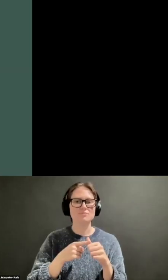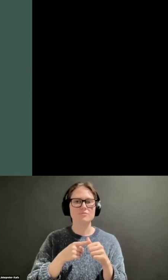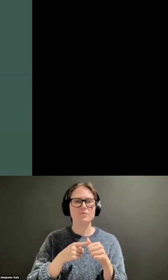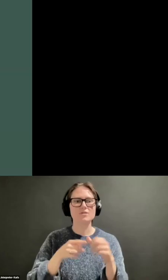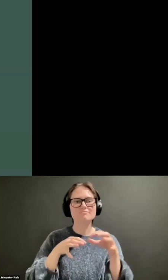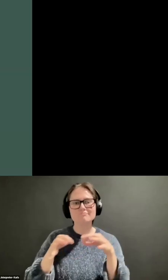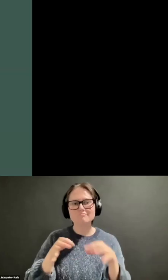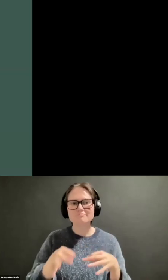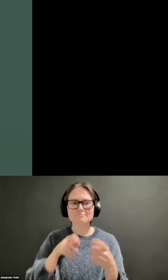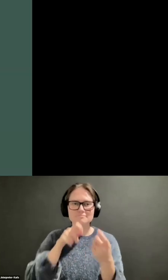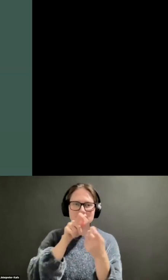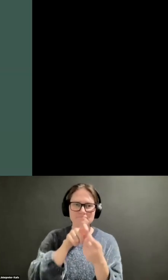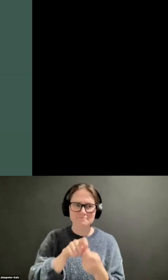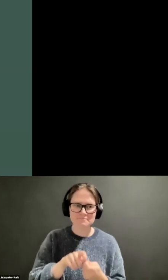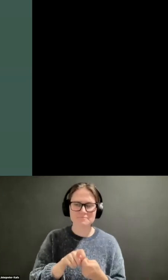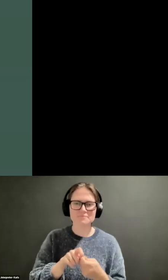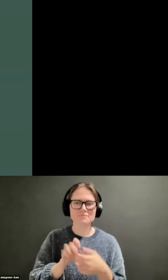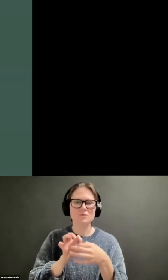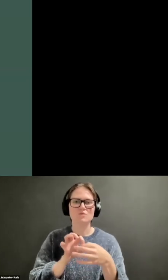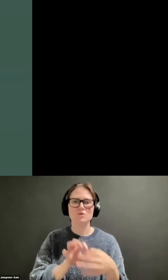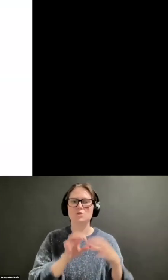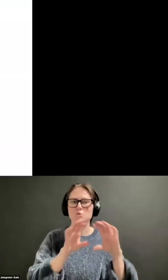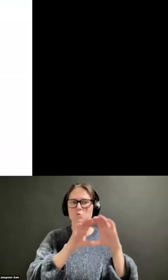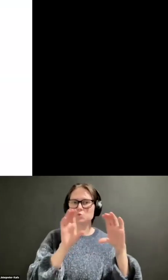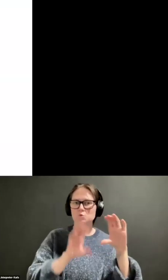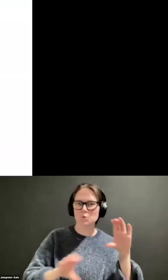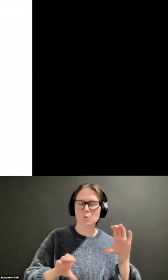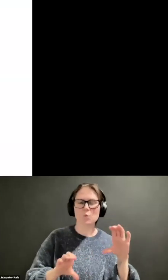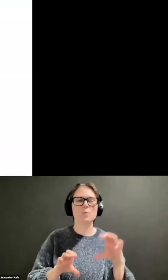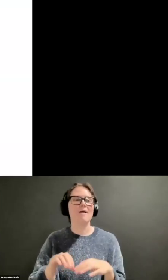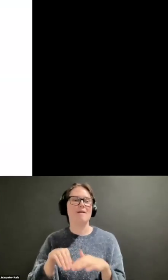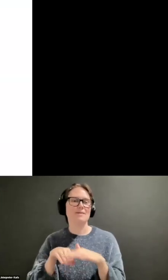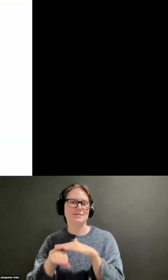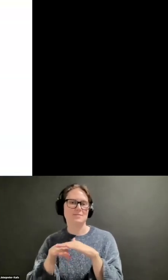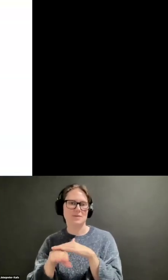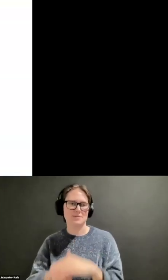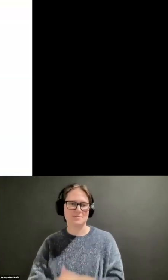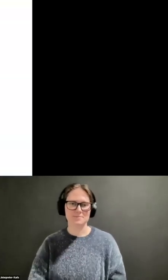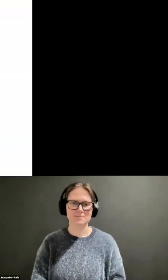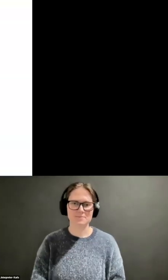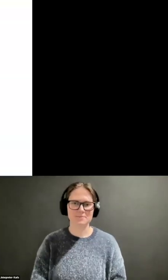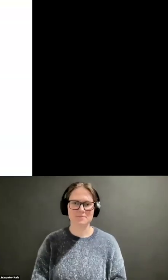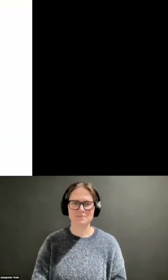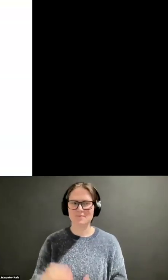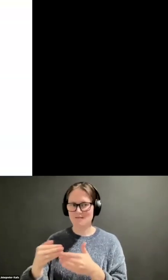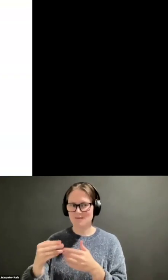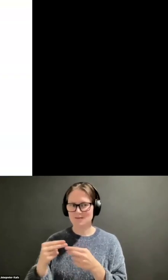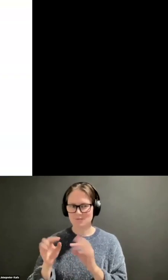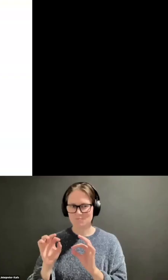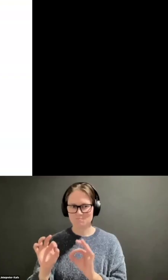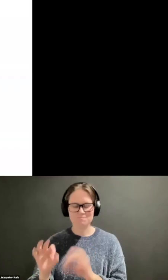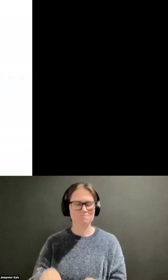items related to Zoom and accessibility. Next slide. Thank you. First, we have American